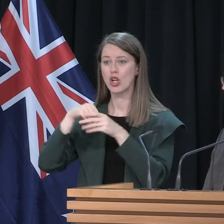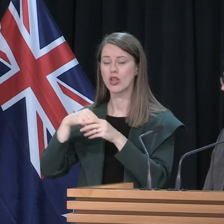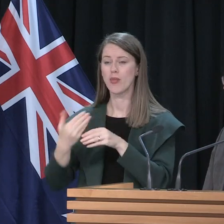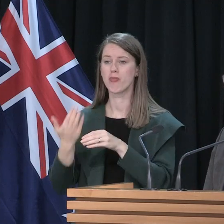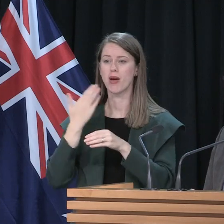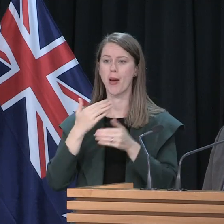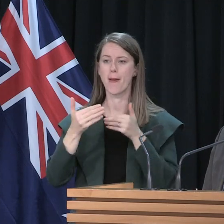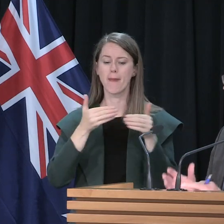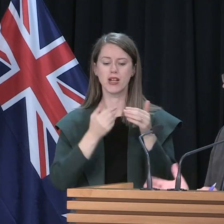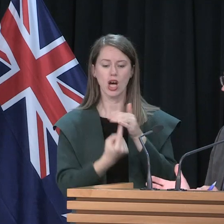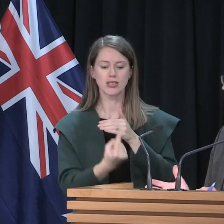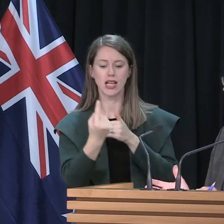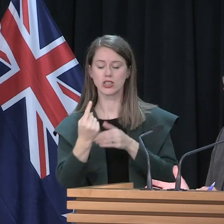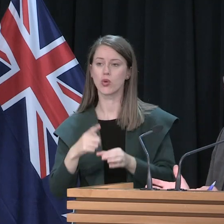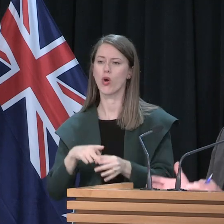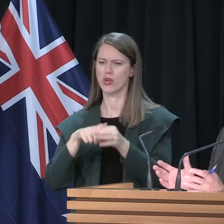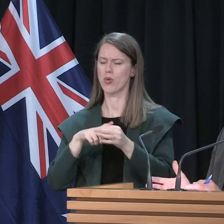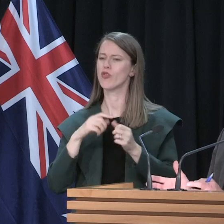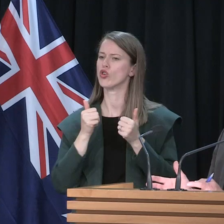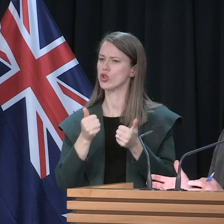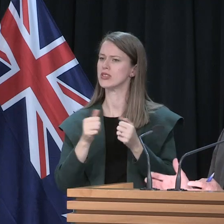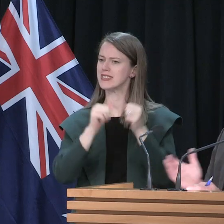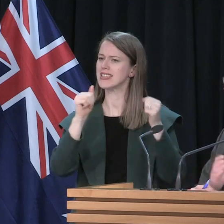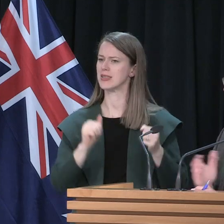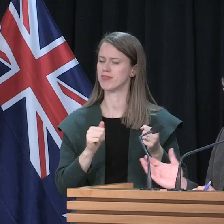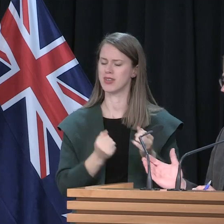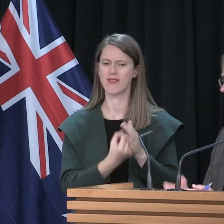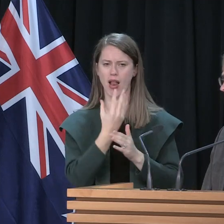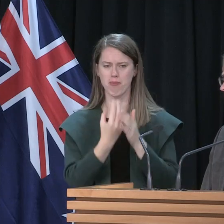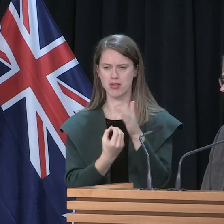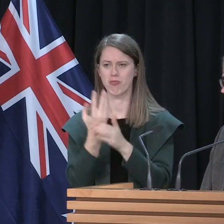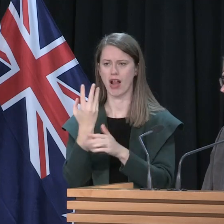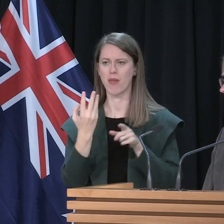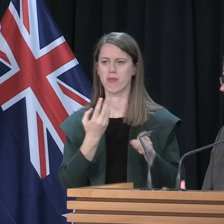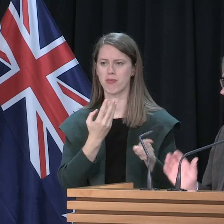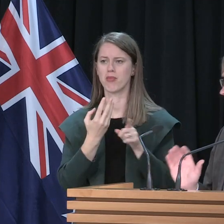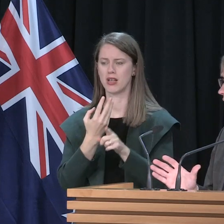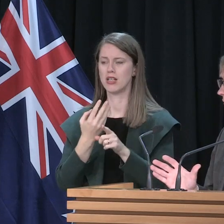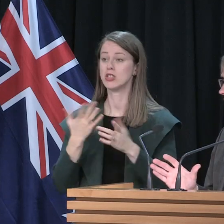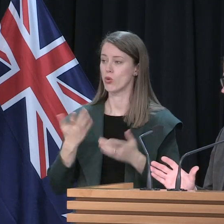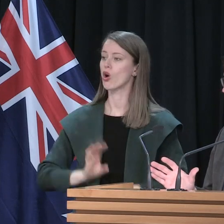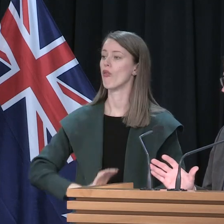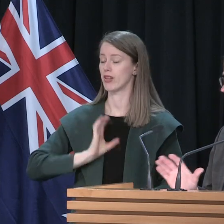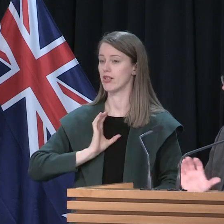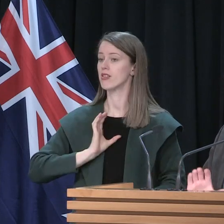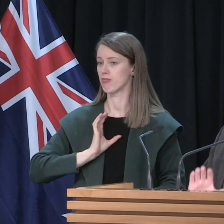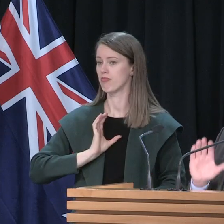together or been working together right through this, including managed isolation and quarantine, we have really